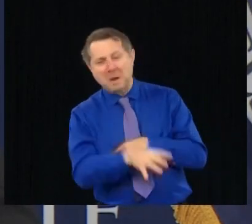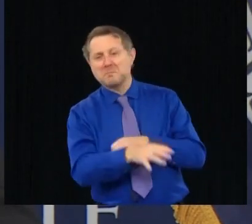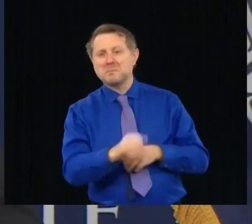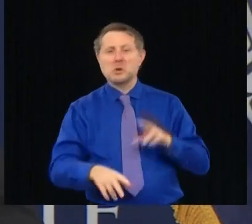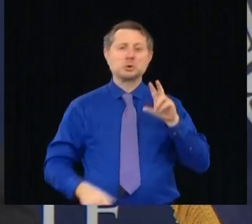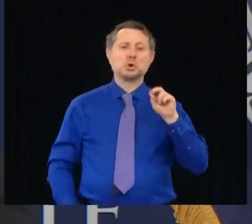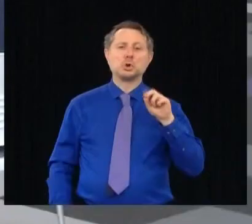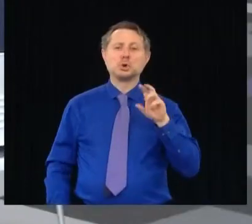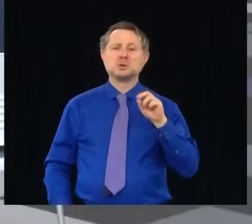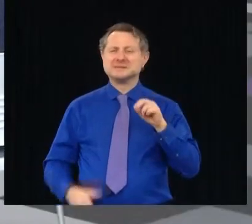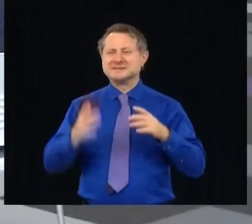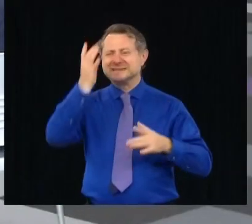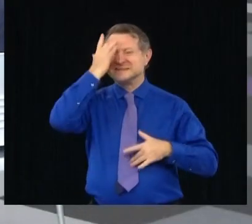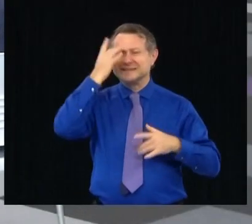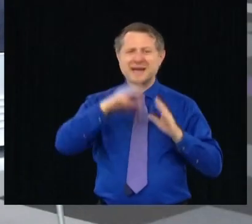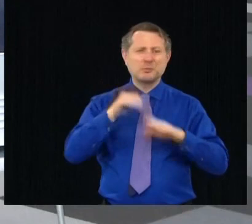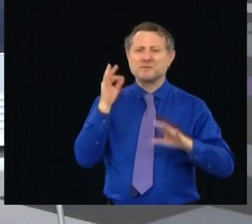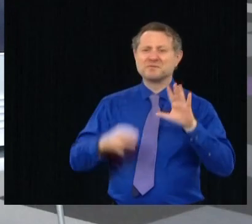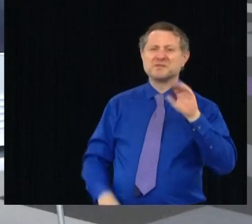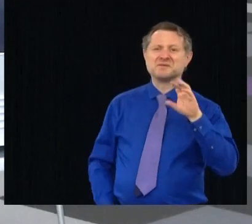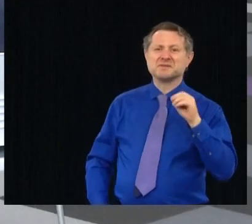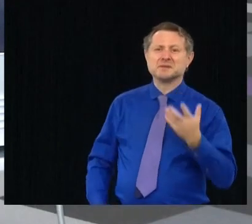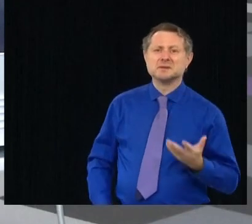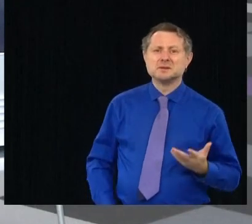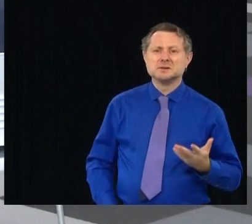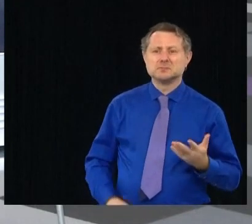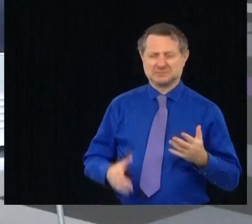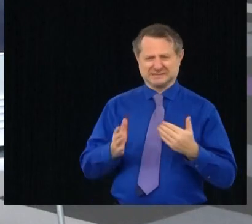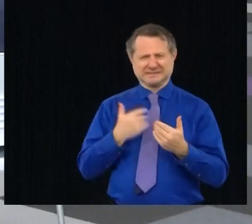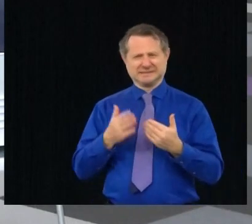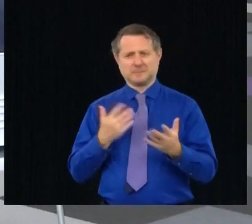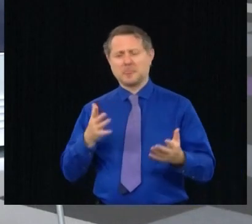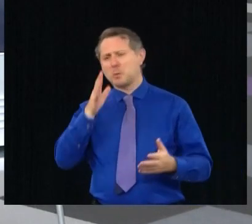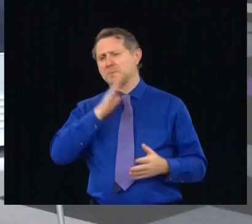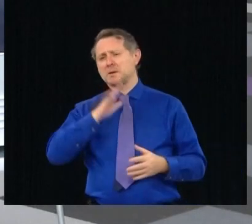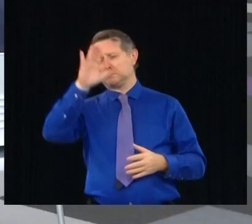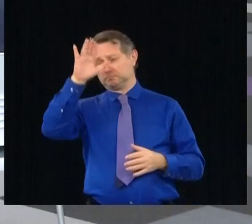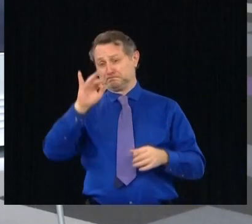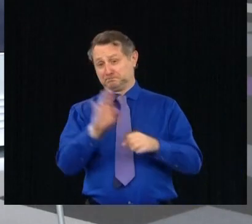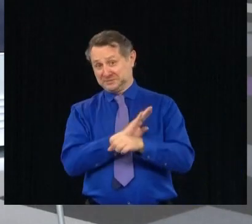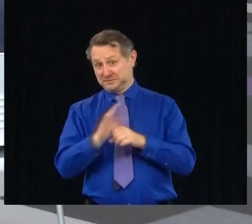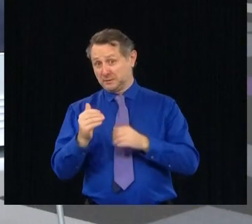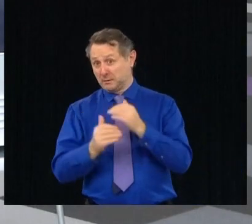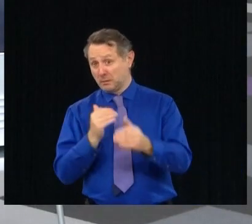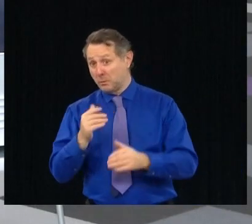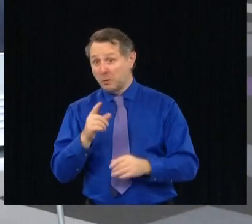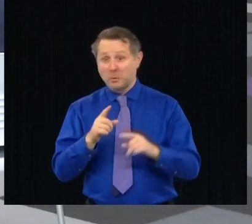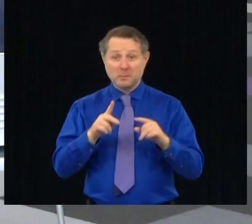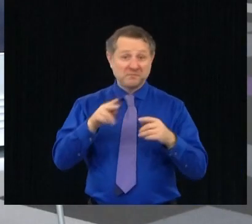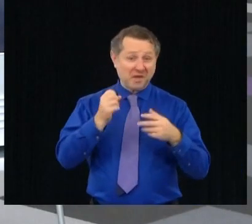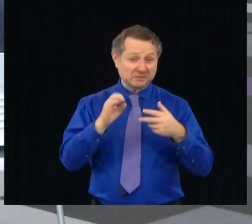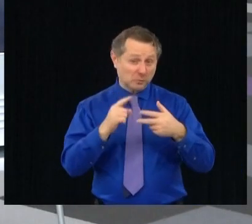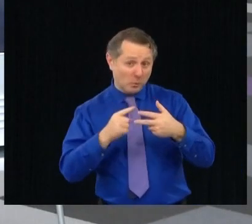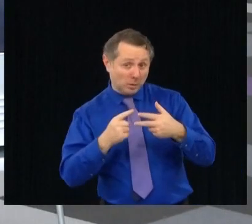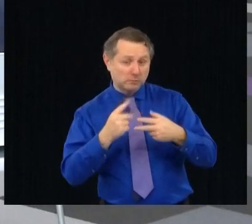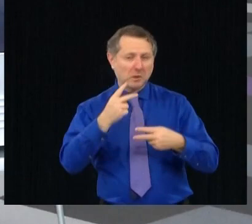INFECTED, YOU CAN INFECT 30 OF THE 50 IN ONE AFTERNOON.